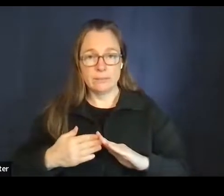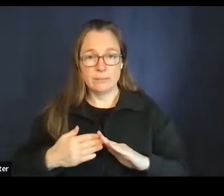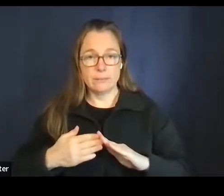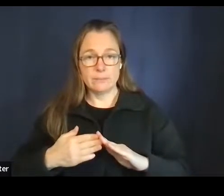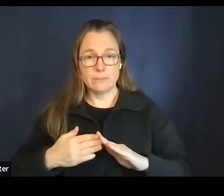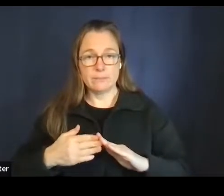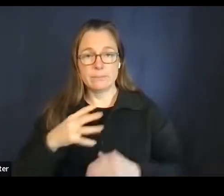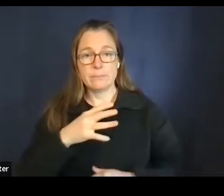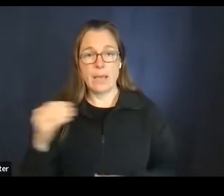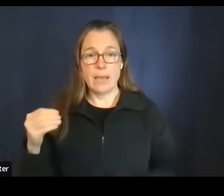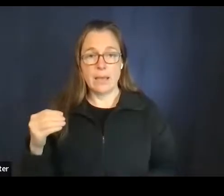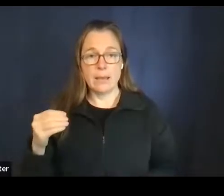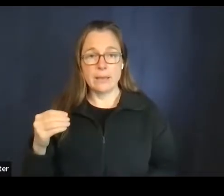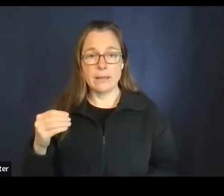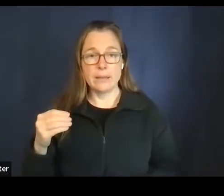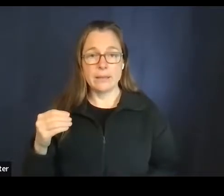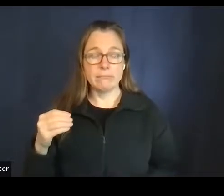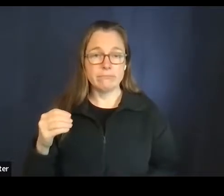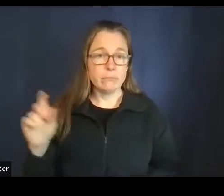demographically, geographically and